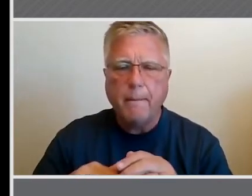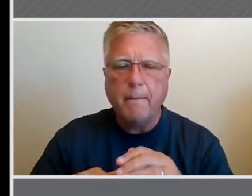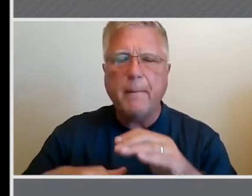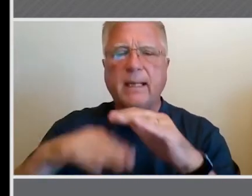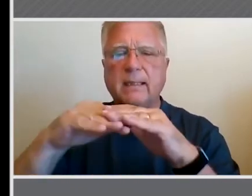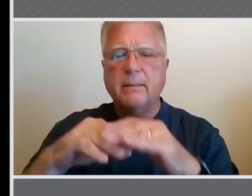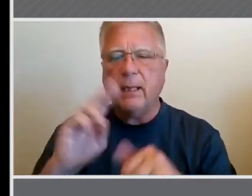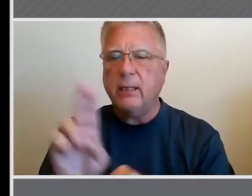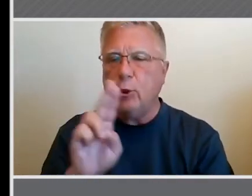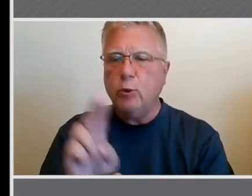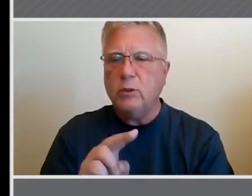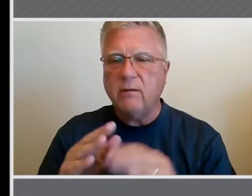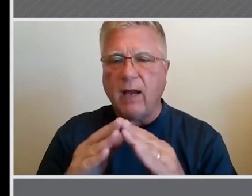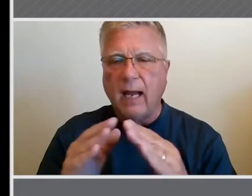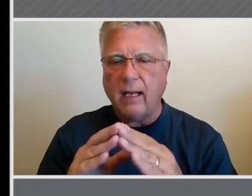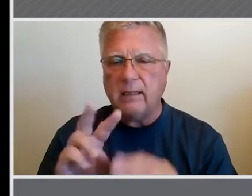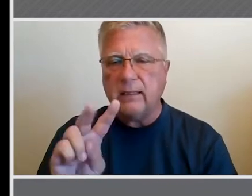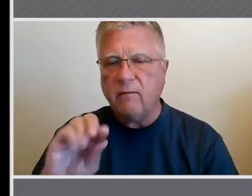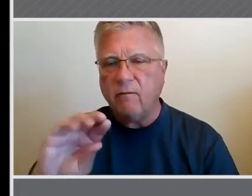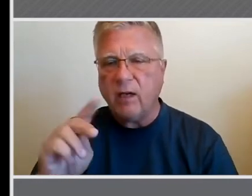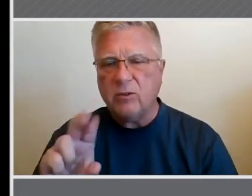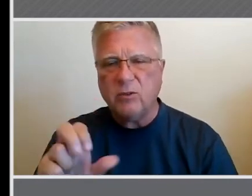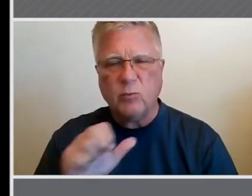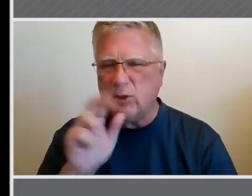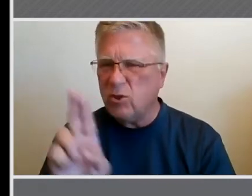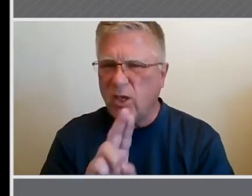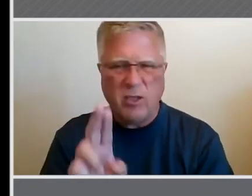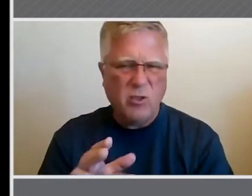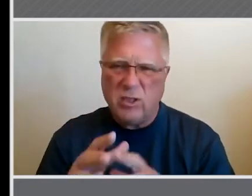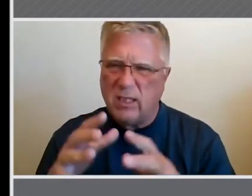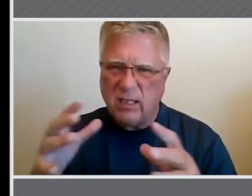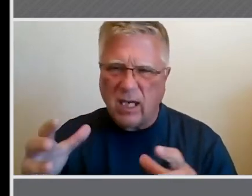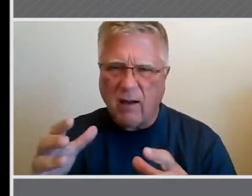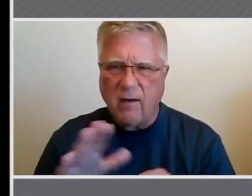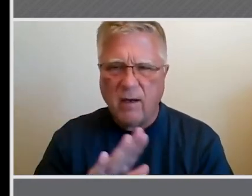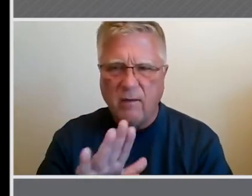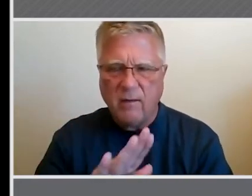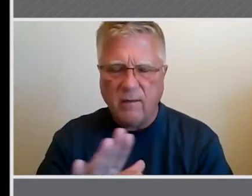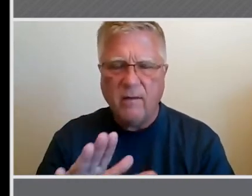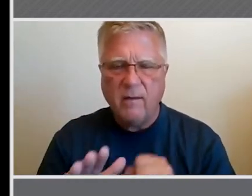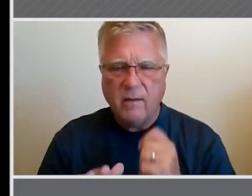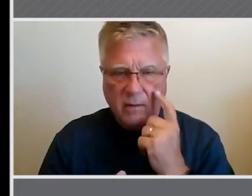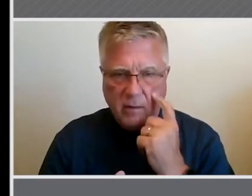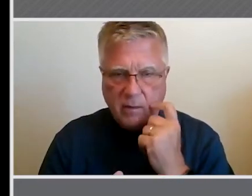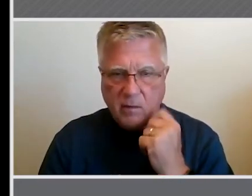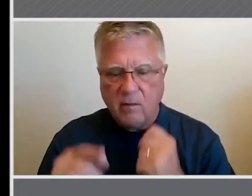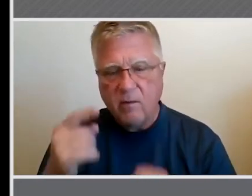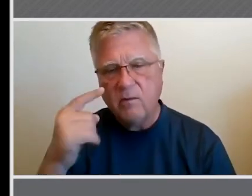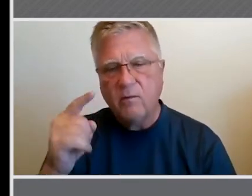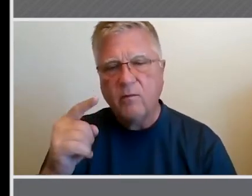which is, which are underutilized massively not for the, for the, the tenants are renters.